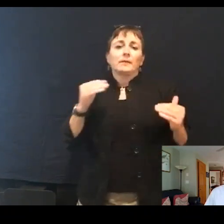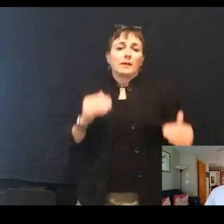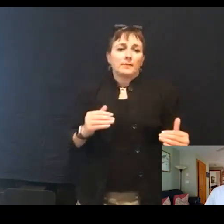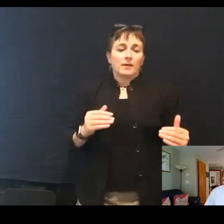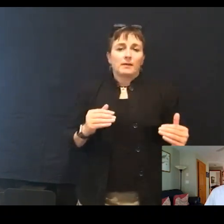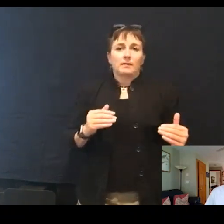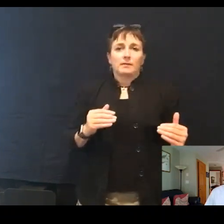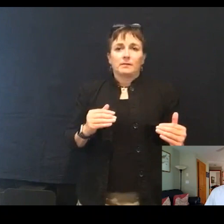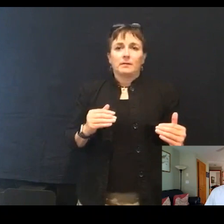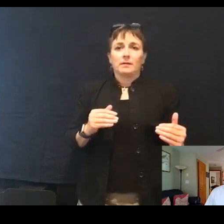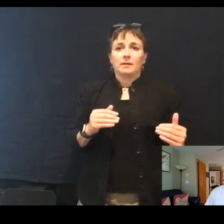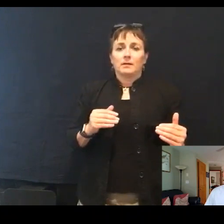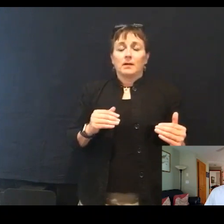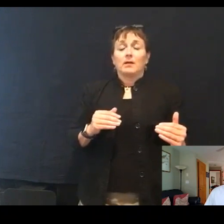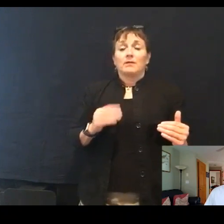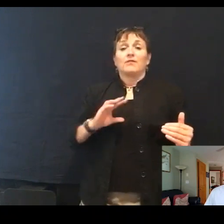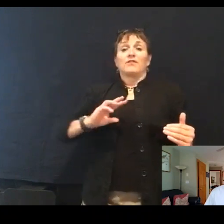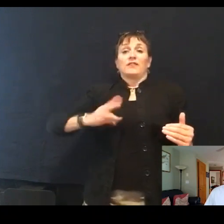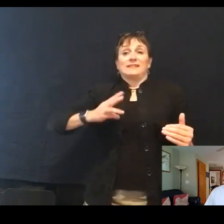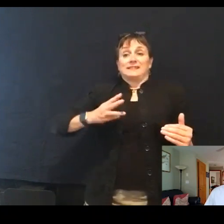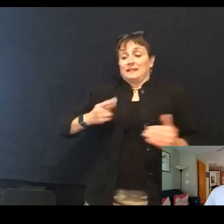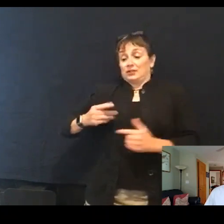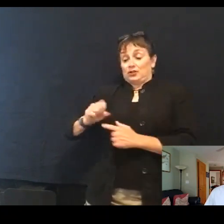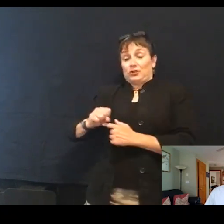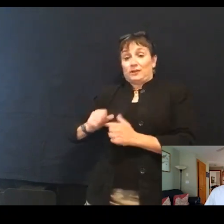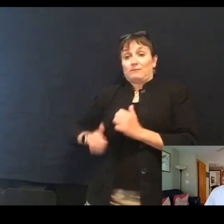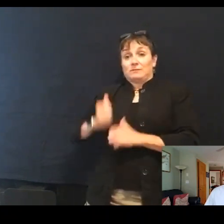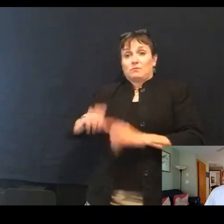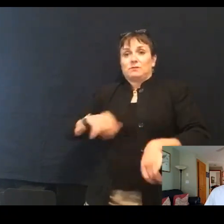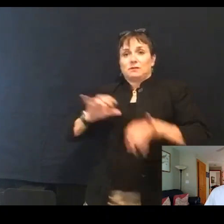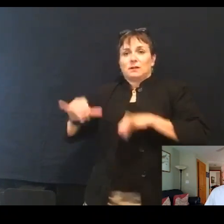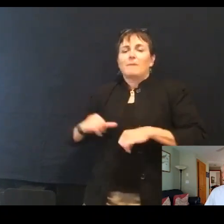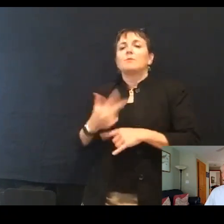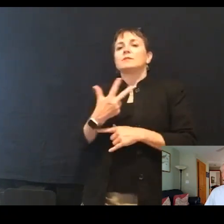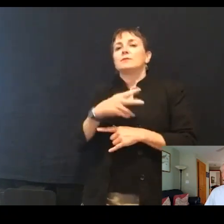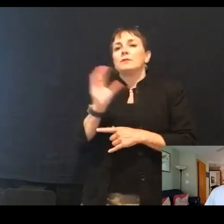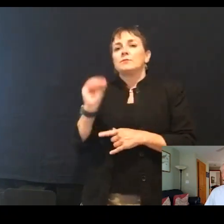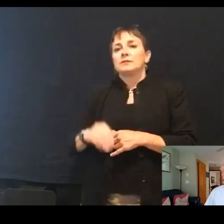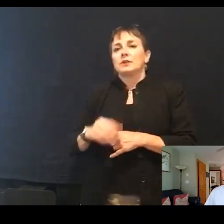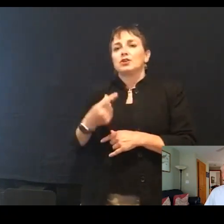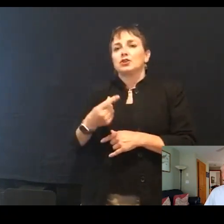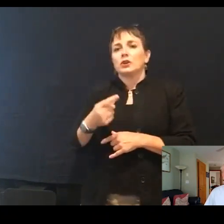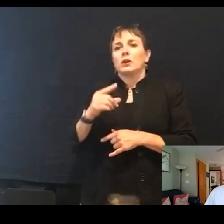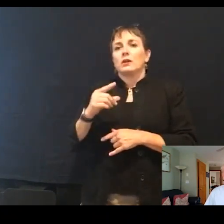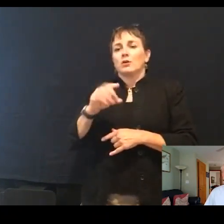And then the sixth gene was the gene EYS, which accounted for 3% of the people.